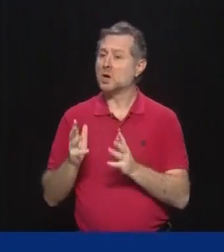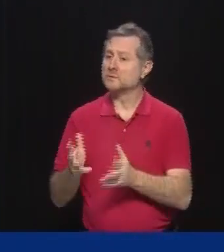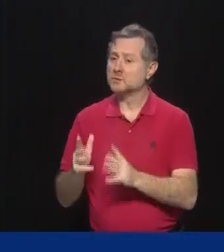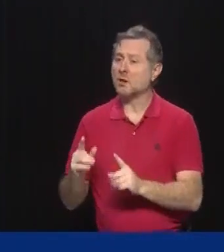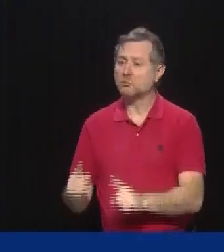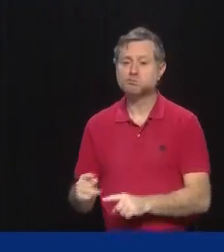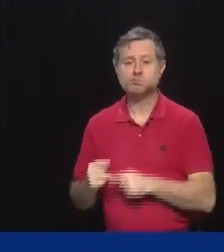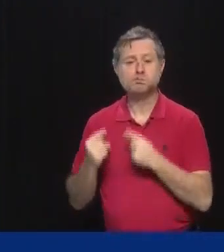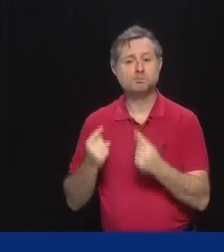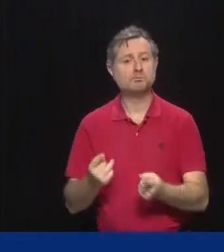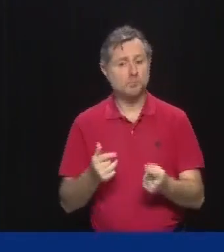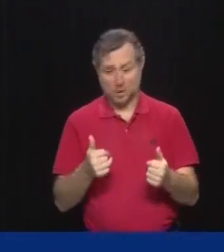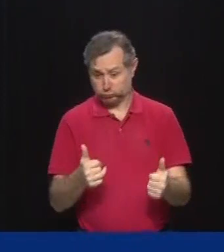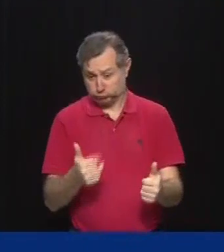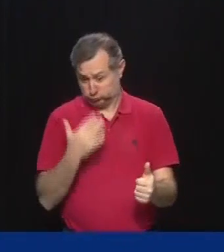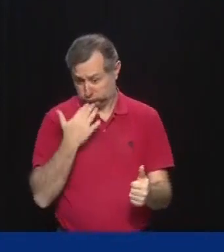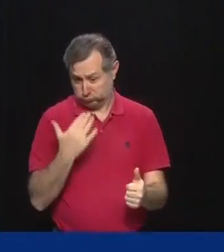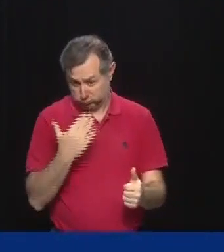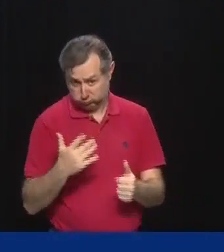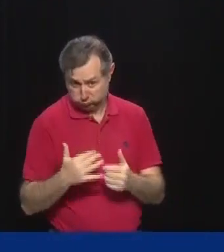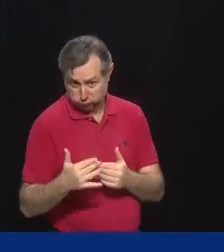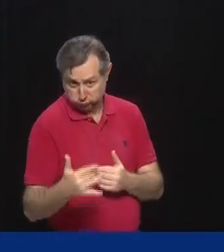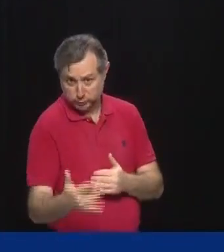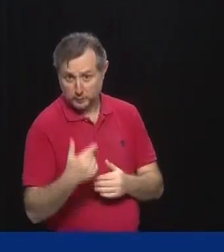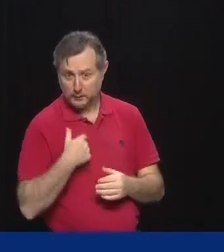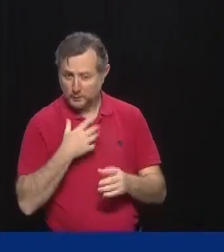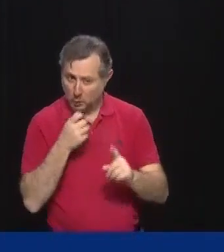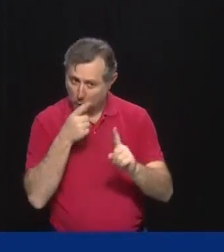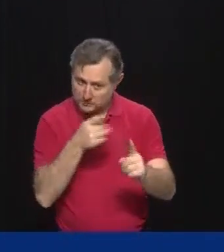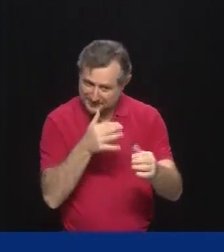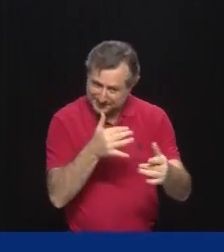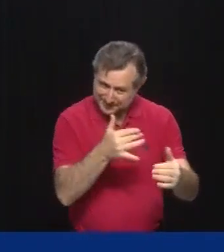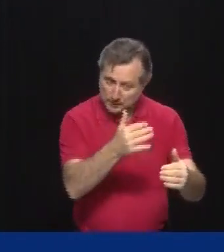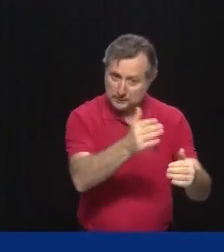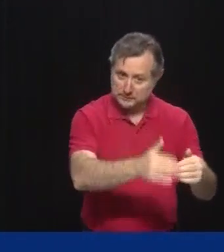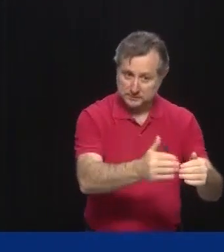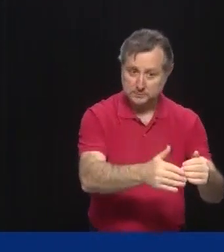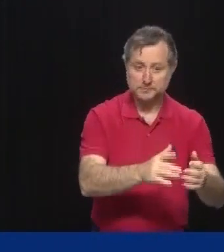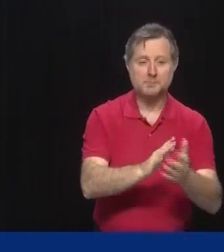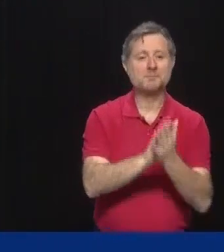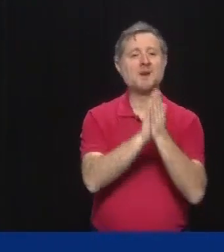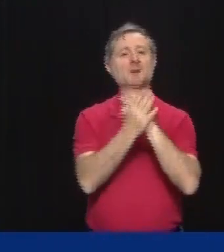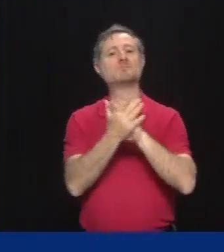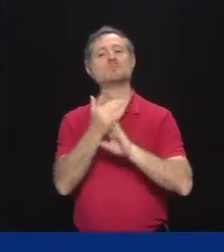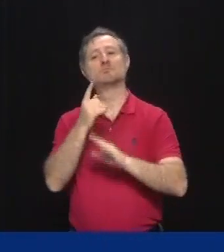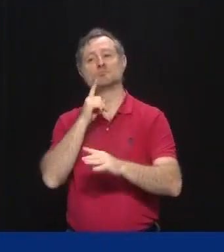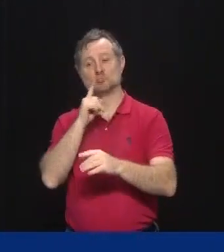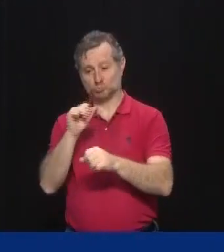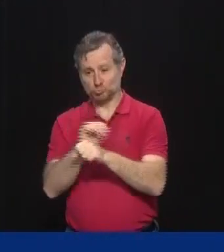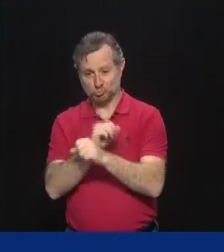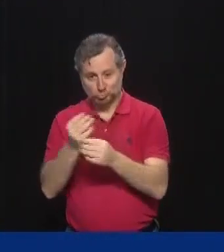I WANT TO GET THAT IN THE HANDS OF EVERYONE. THE CONVERSATIONS ARE GOING VERY